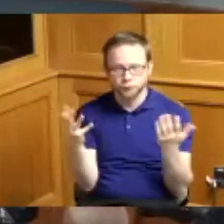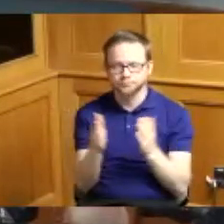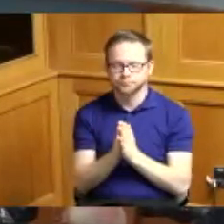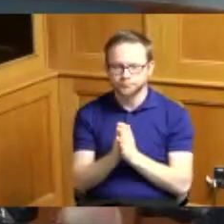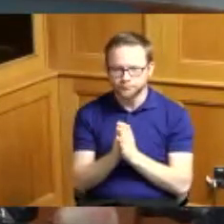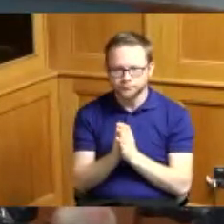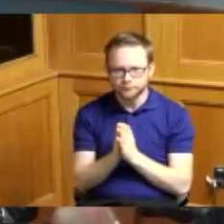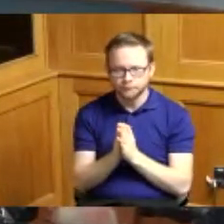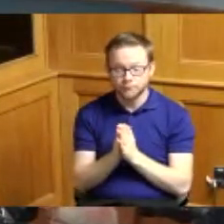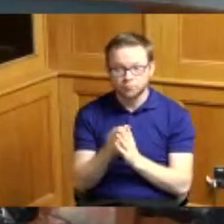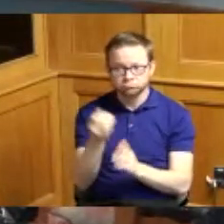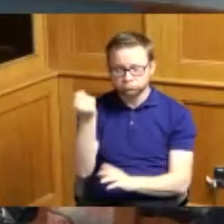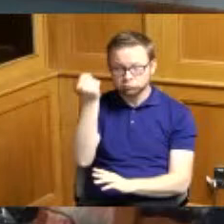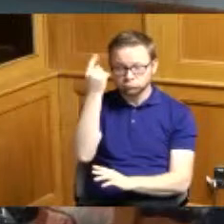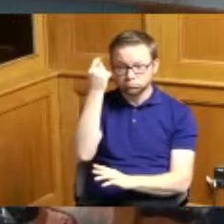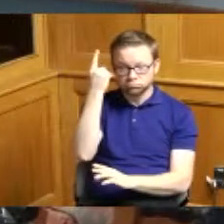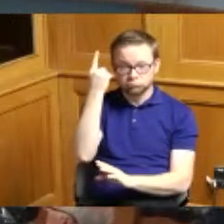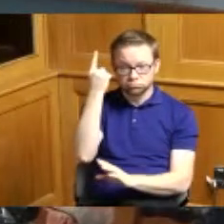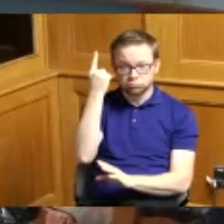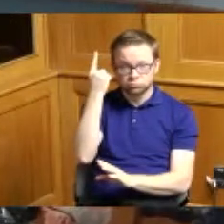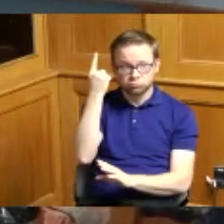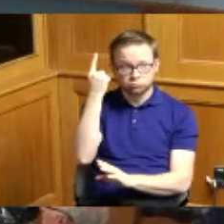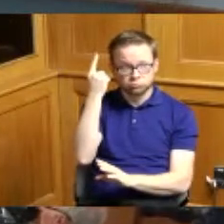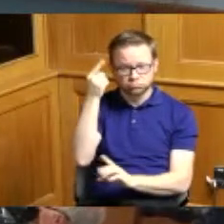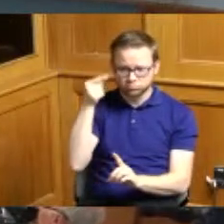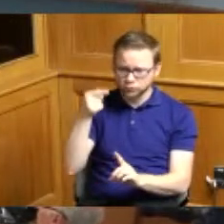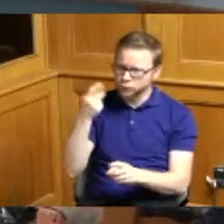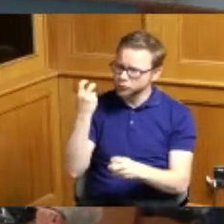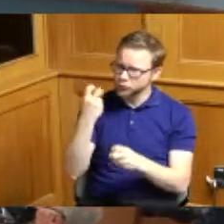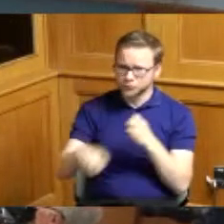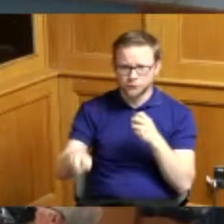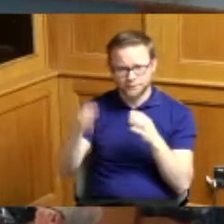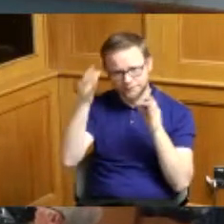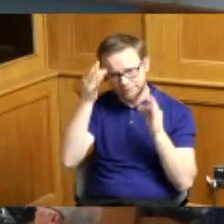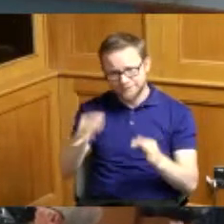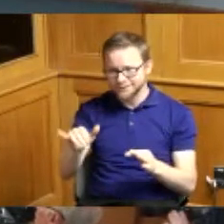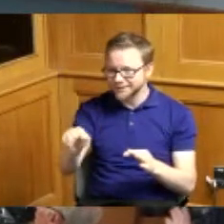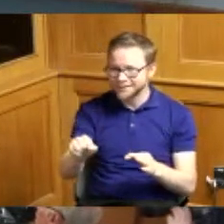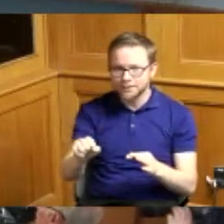make no mistake um but this is a hard decision because we don't have all the answers